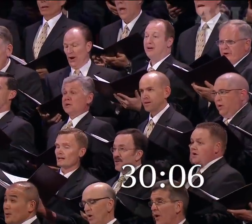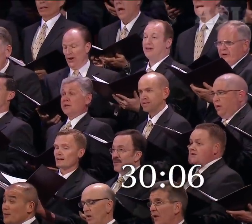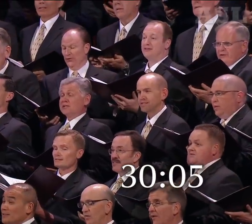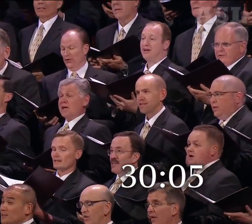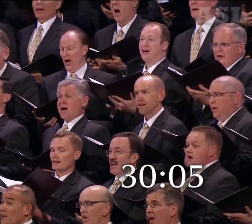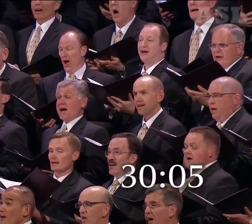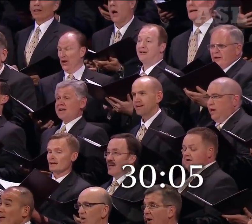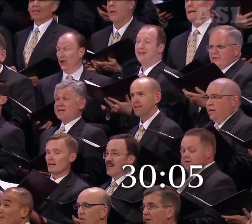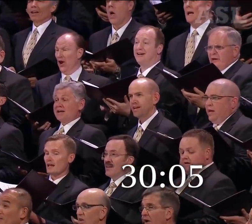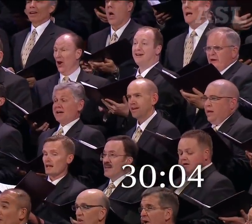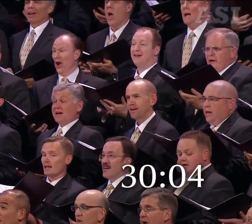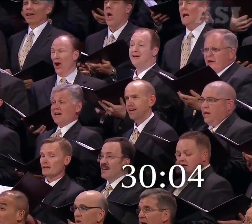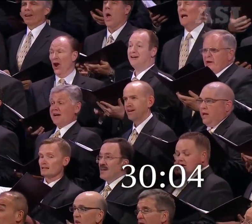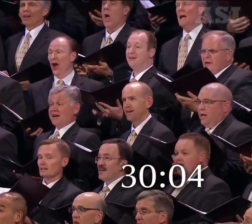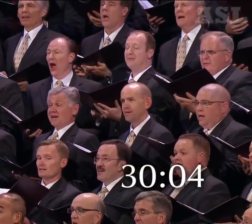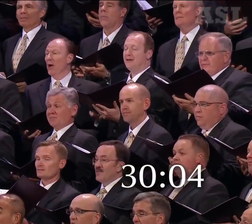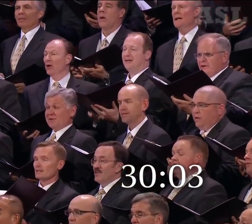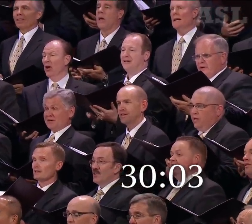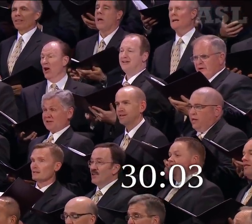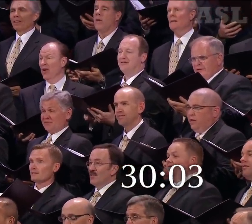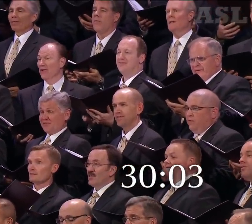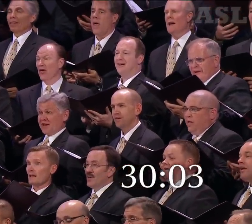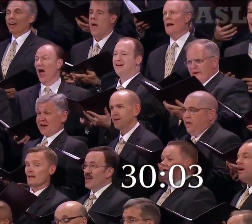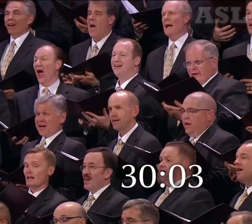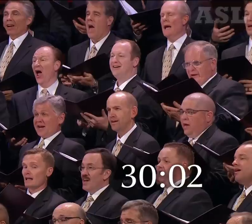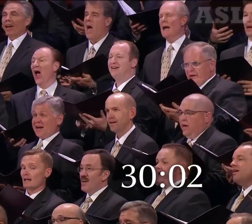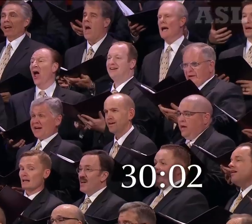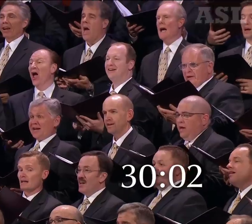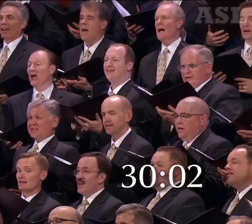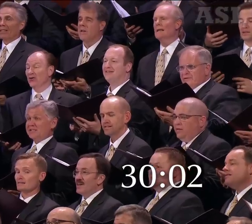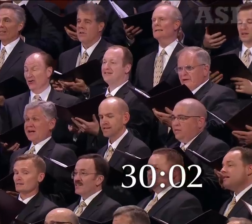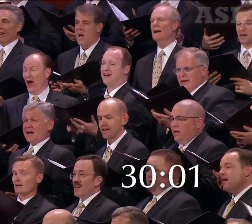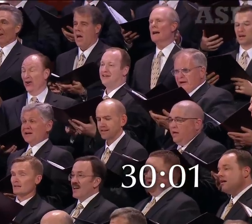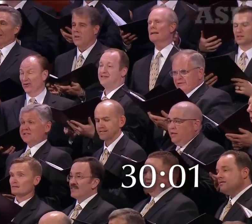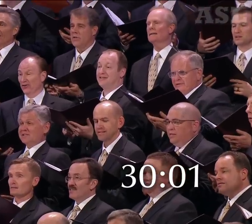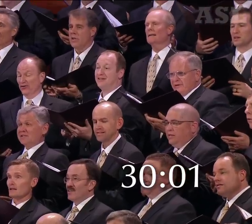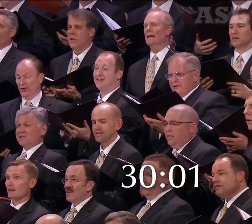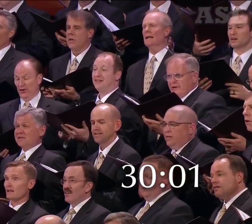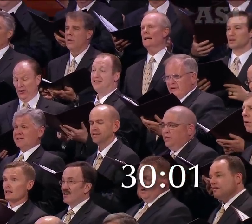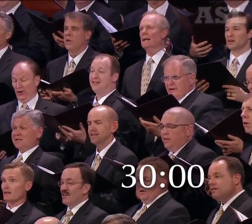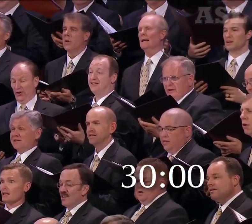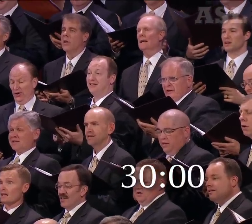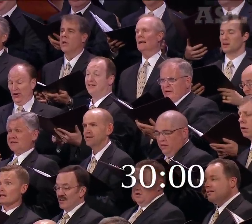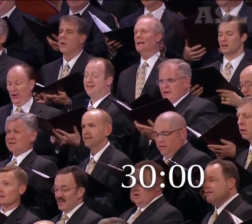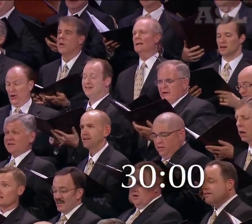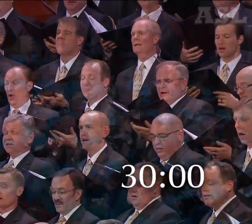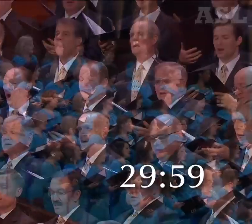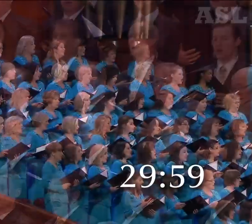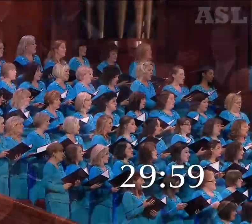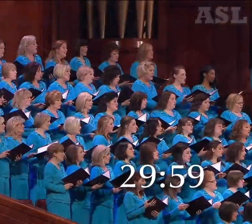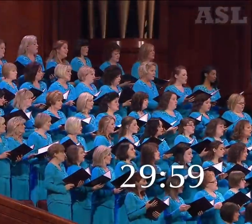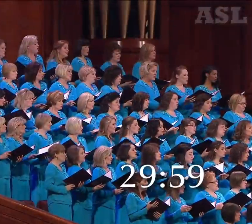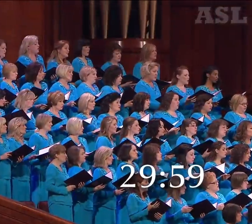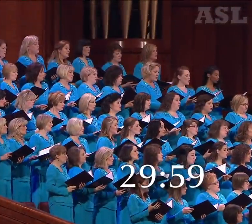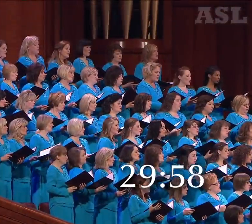CLOSED CAPTION CHANNEL OF THE CHURCH OF JESUS CHRIST OF LATTER-DAY SAINTS.